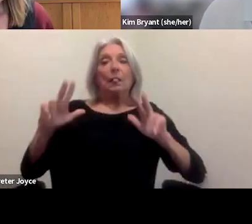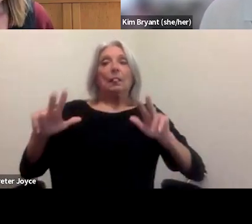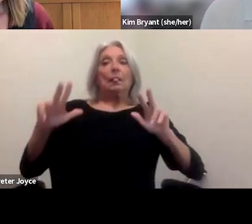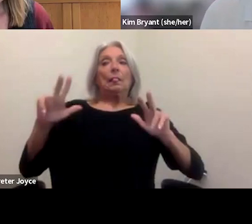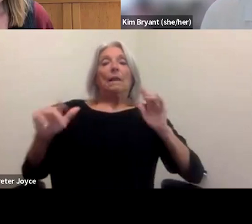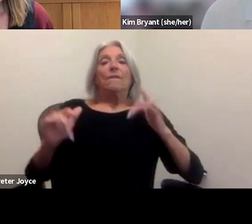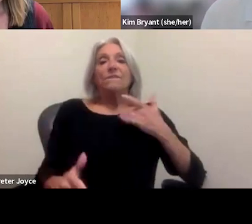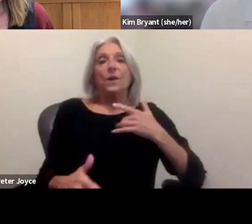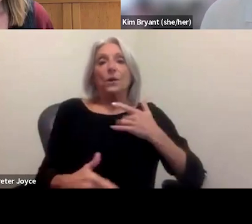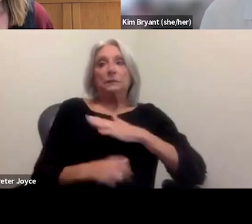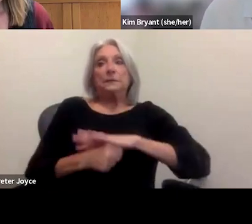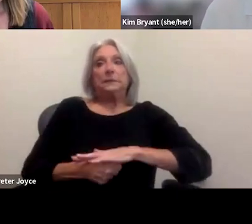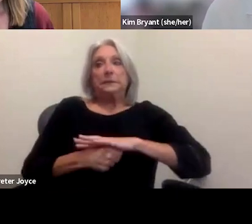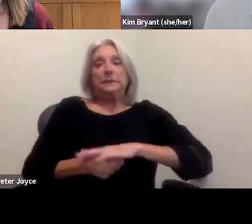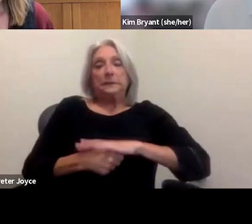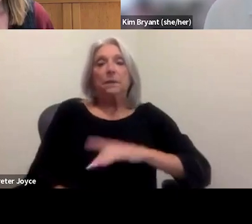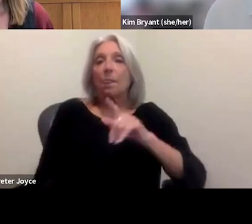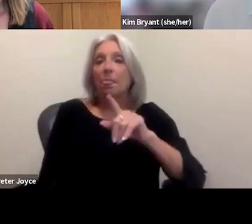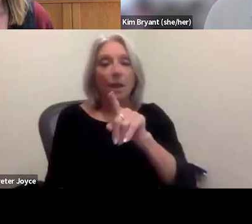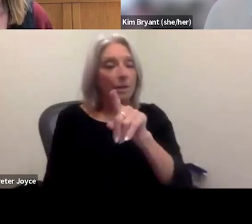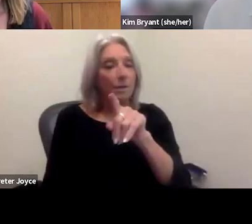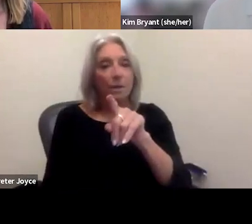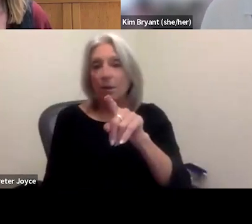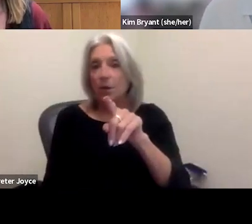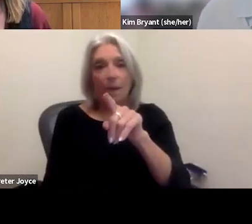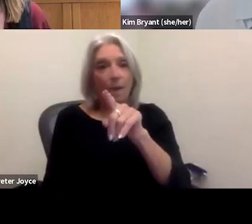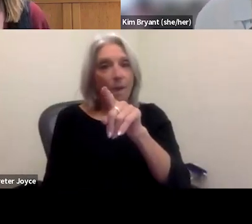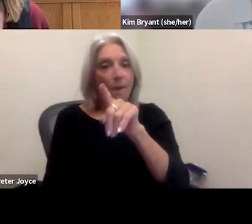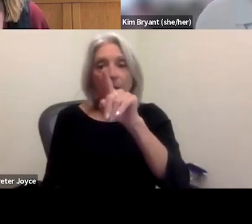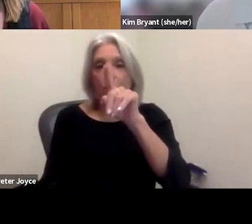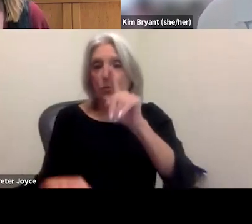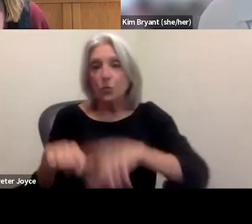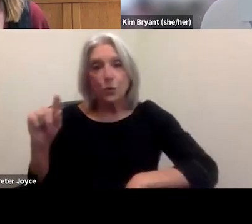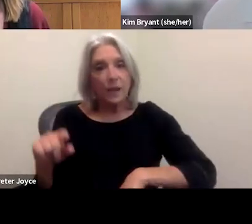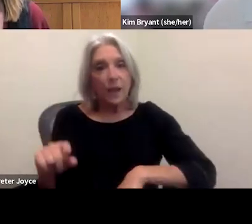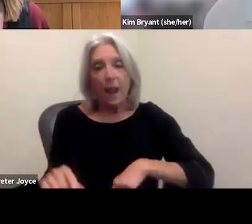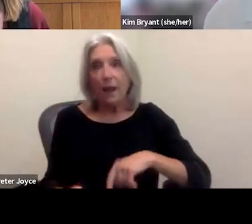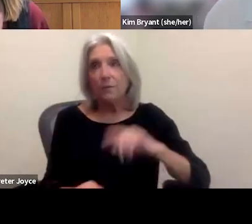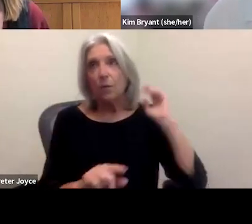You are not going to overcome 250-plus years of eugenics